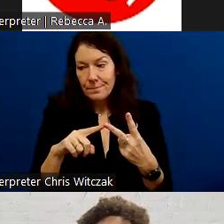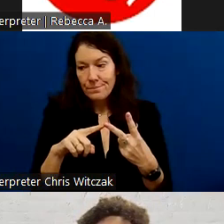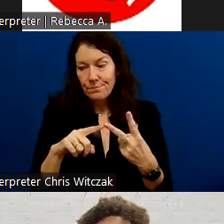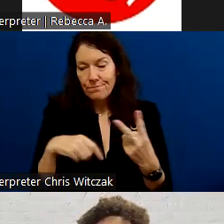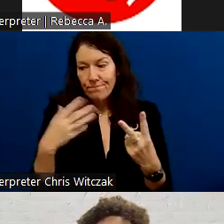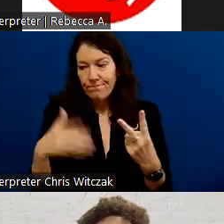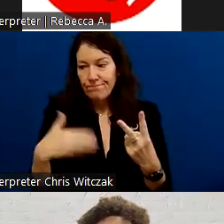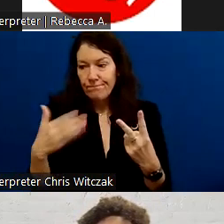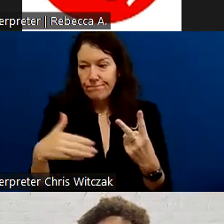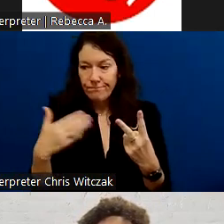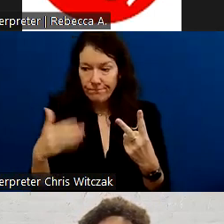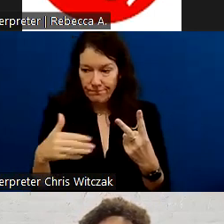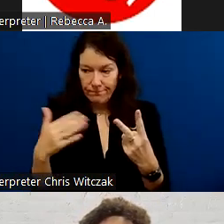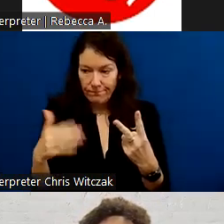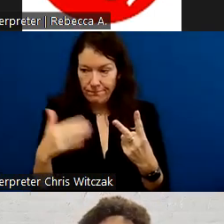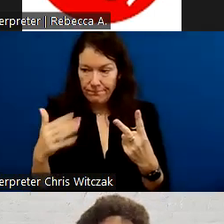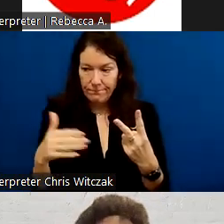make..